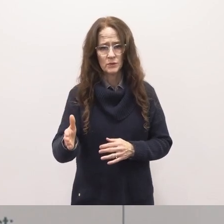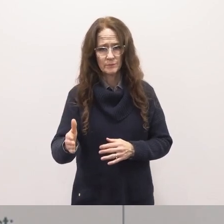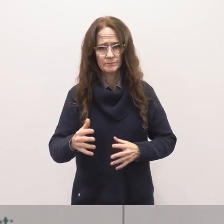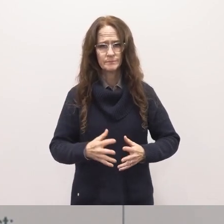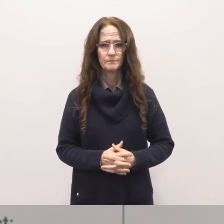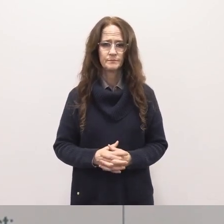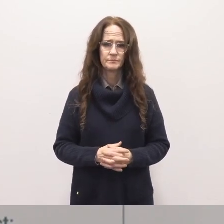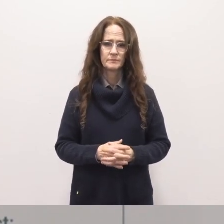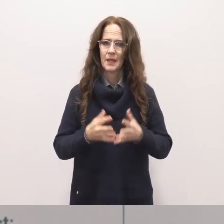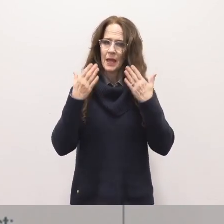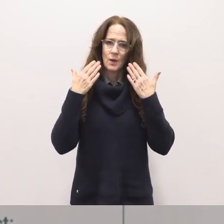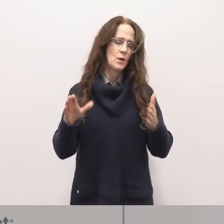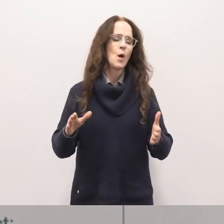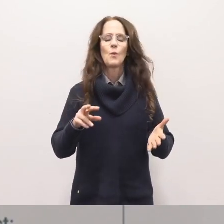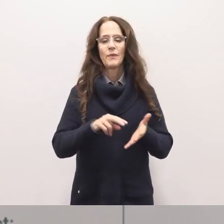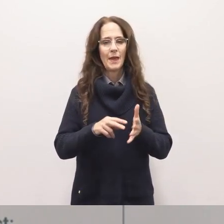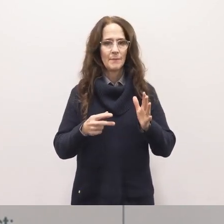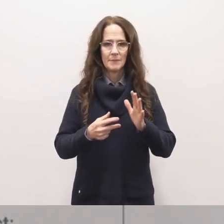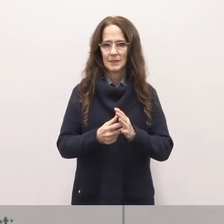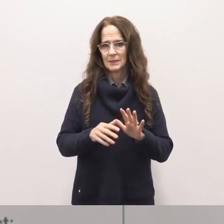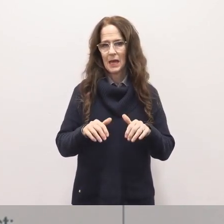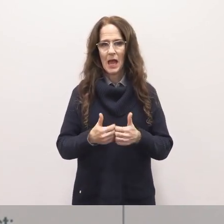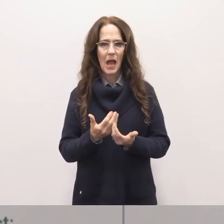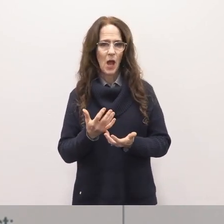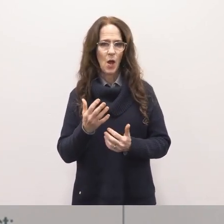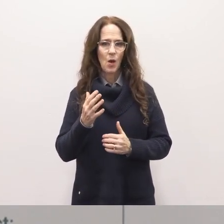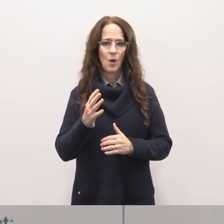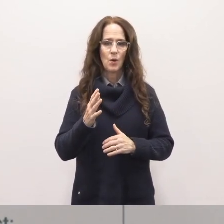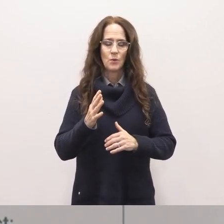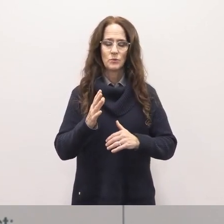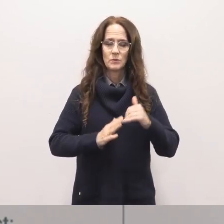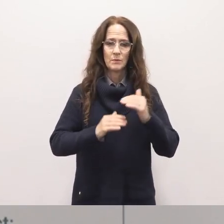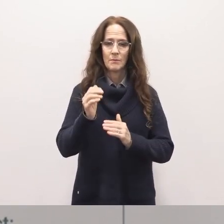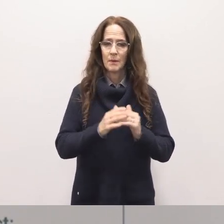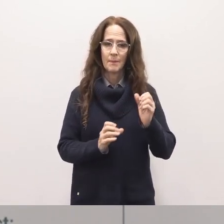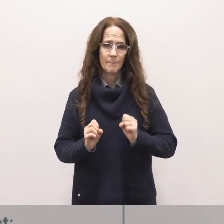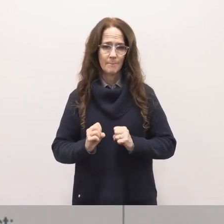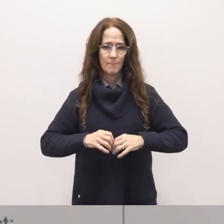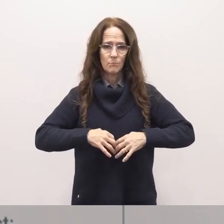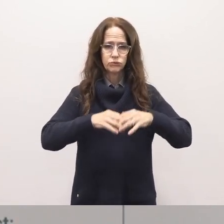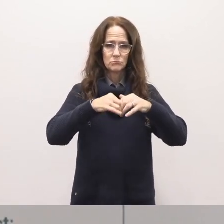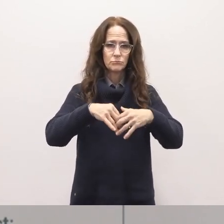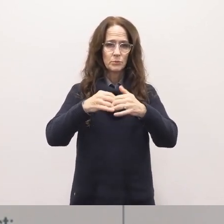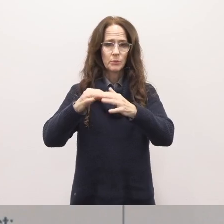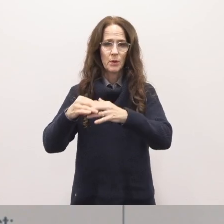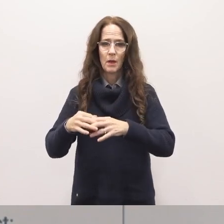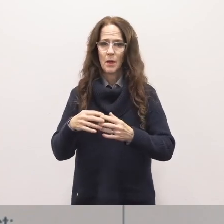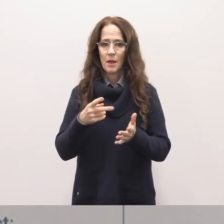I don't know what that means. I don't know how the rebuilding will go. I don't know how these things will be paid for. I don't know...